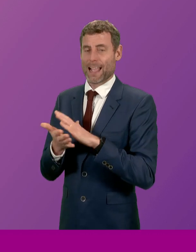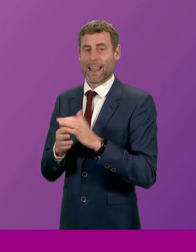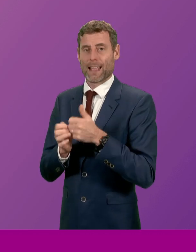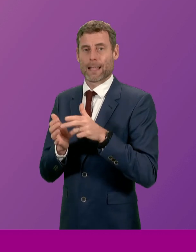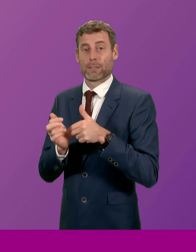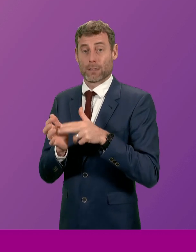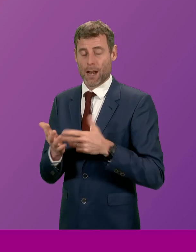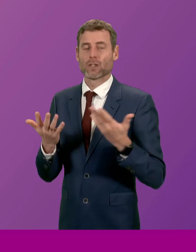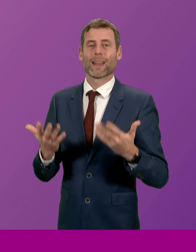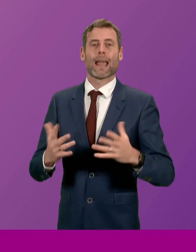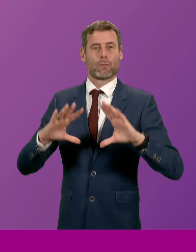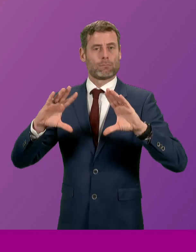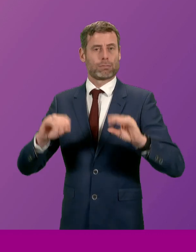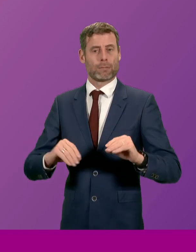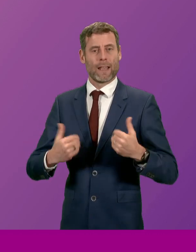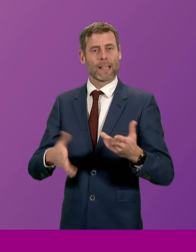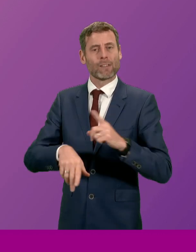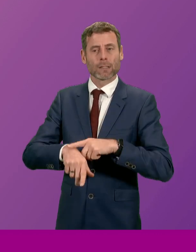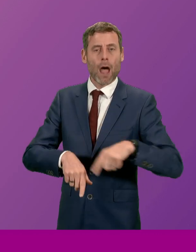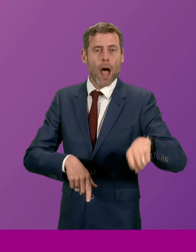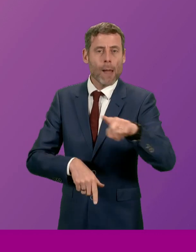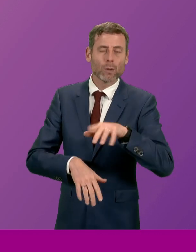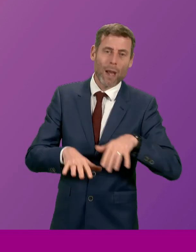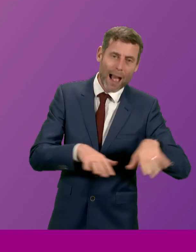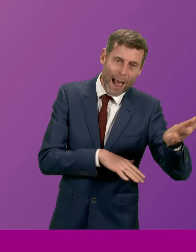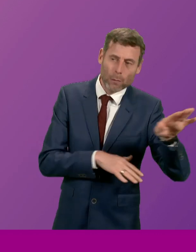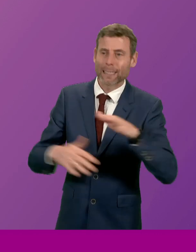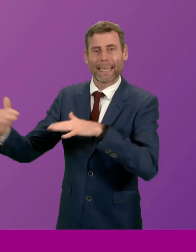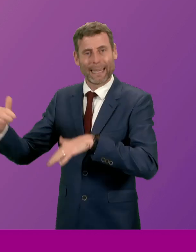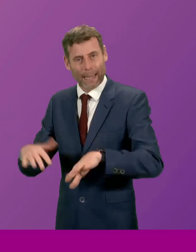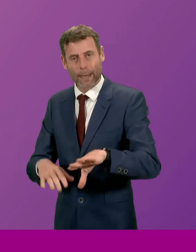a short suspension to allow those who wish to leave the chamber and the gallery to do so.